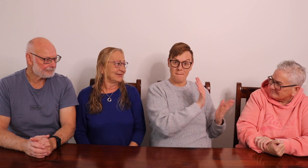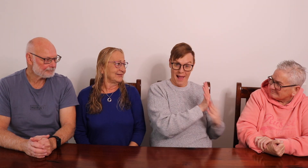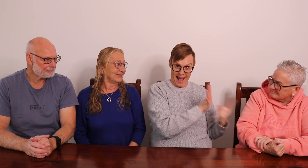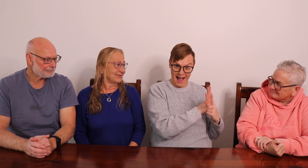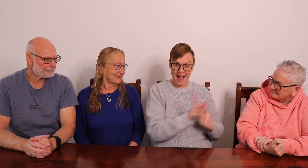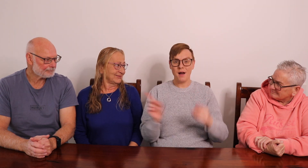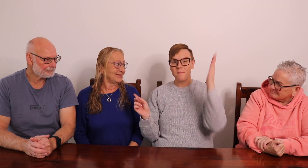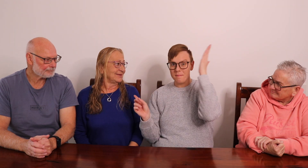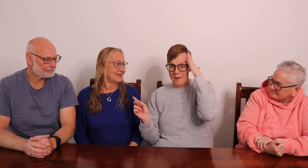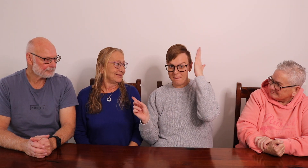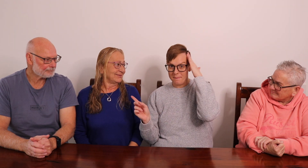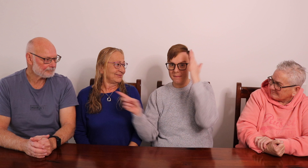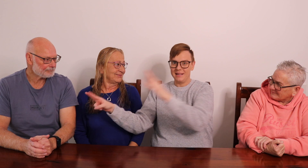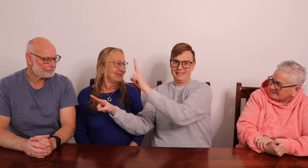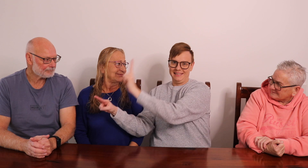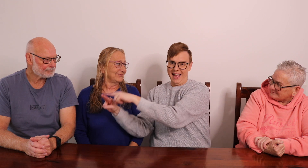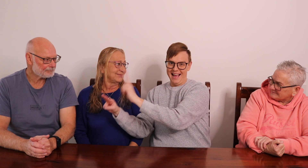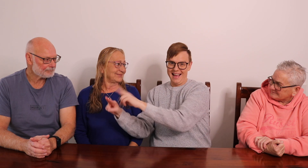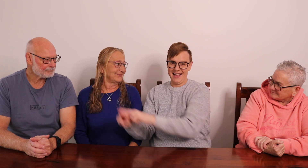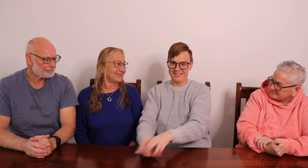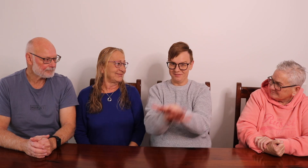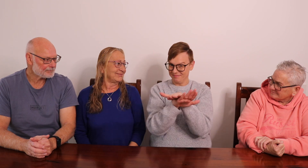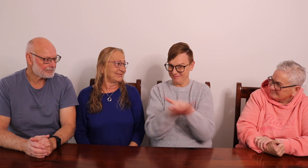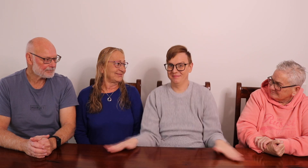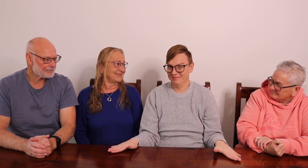Ma (pink jumper), Mum (dark blue sleeves), Dad.